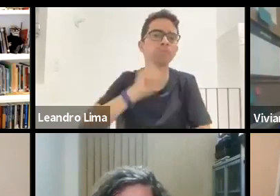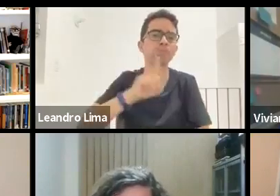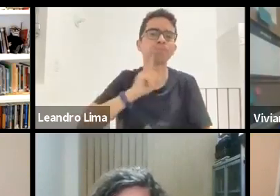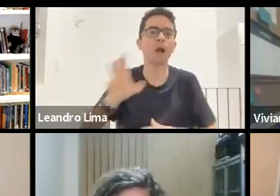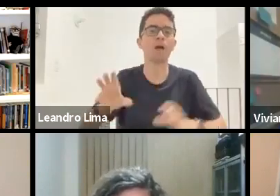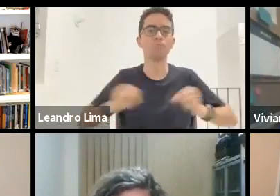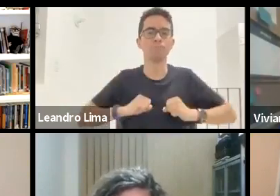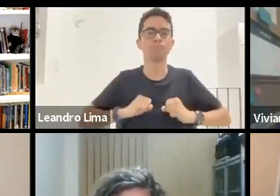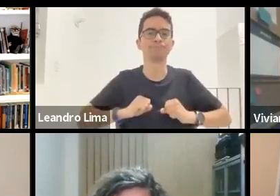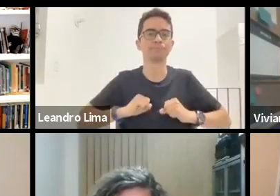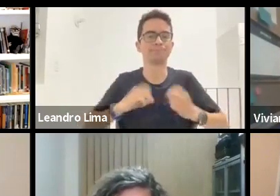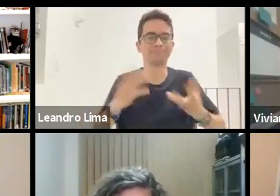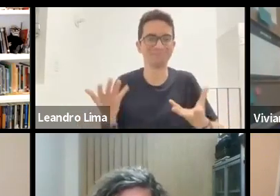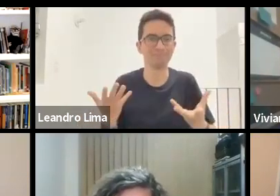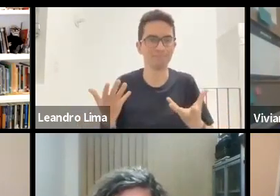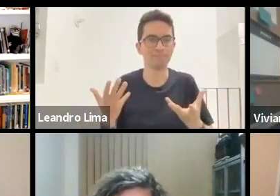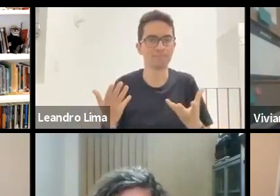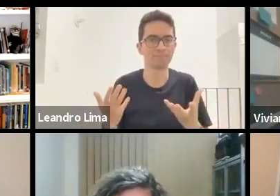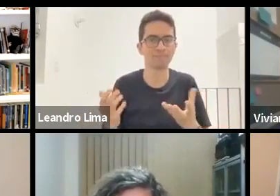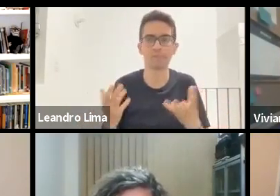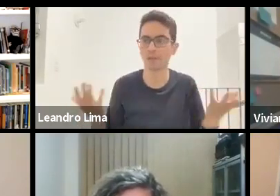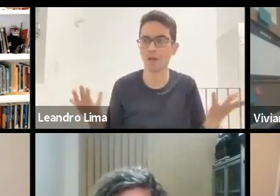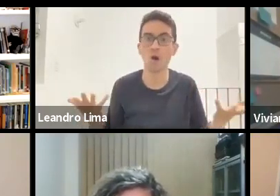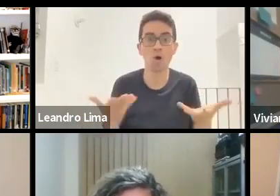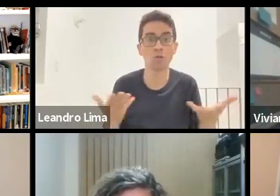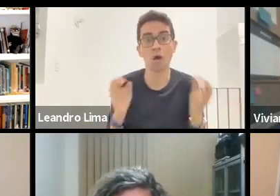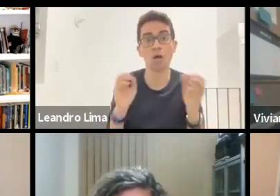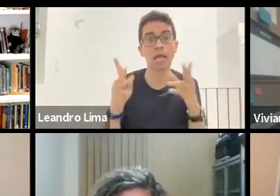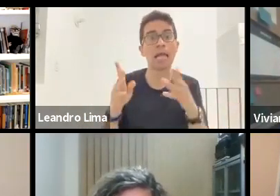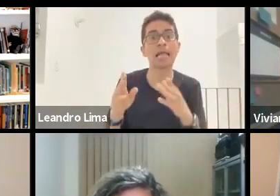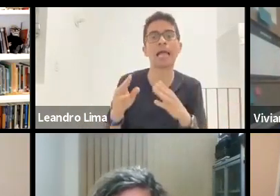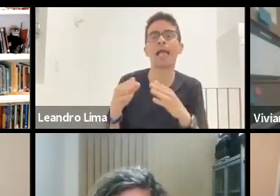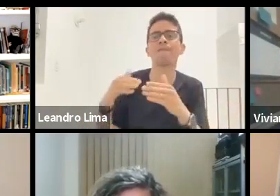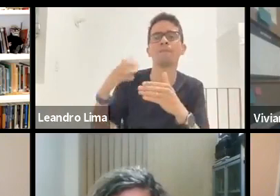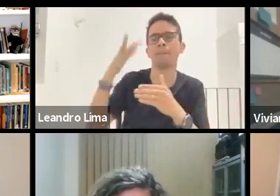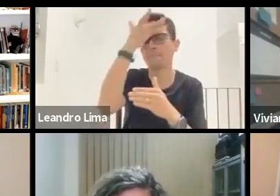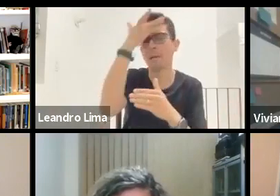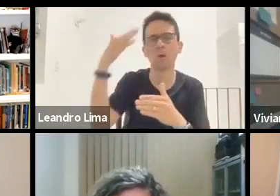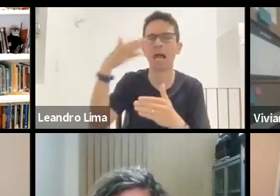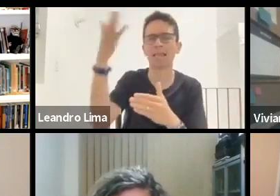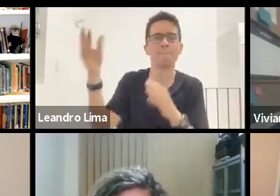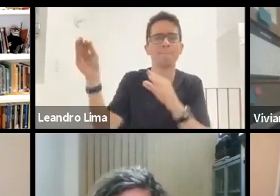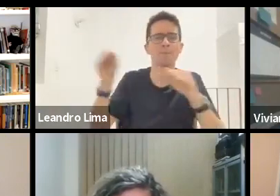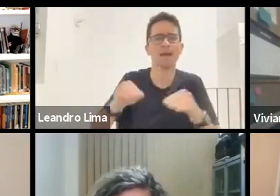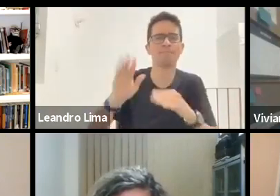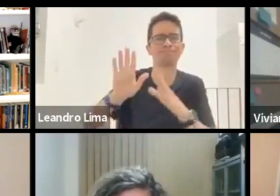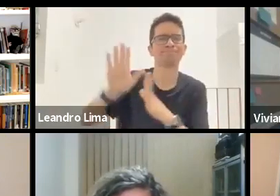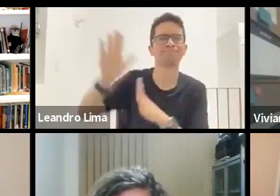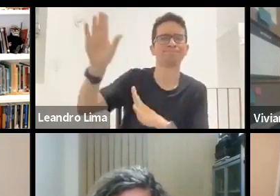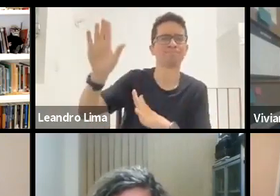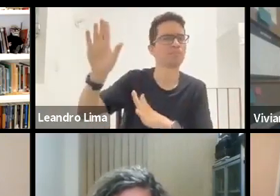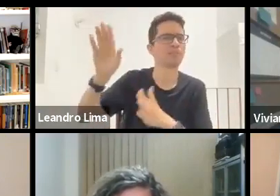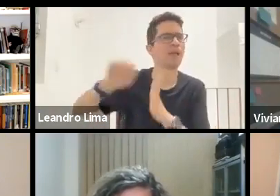and different sorts of people here, and that the many many efforts that standardization in the United States, and again United States, and I don't know